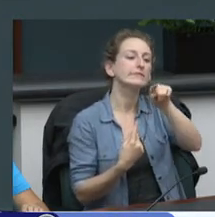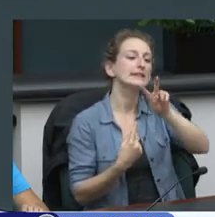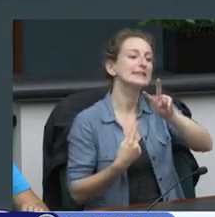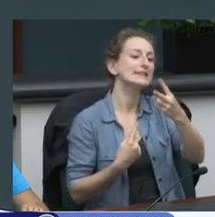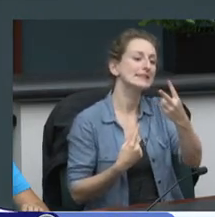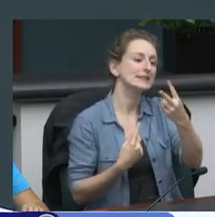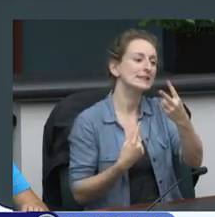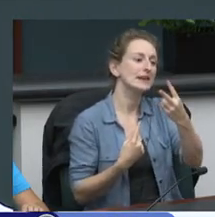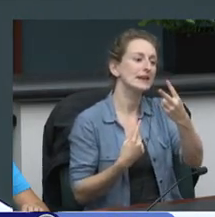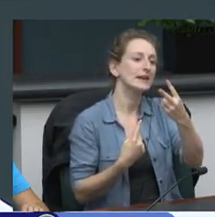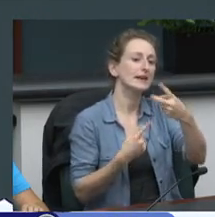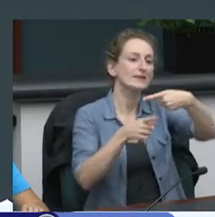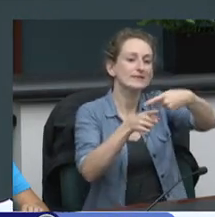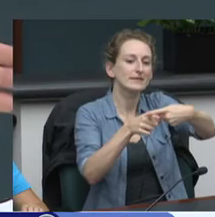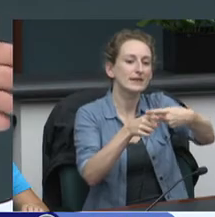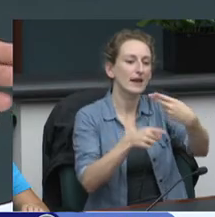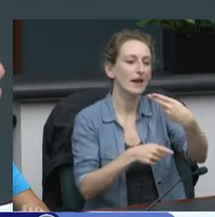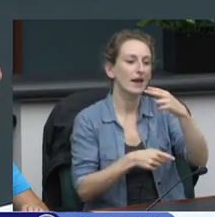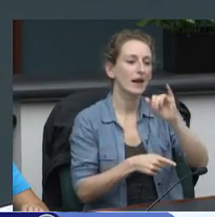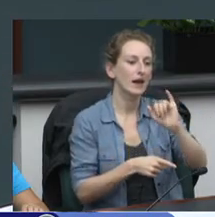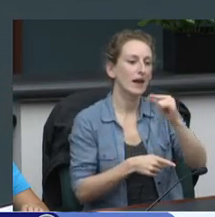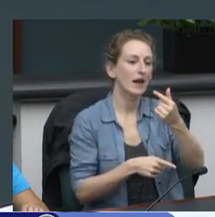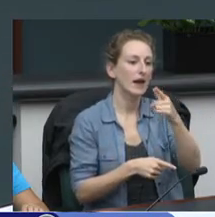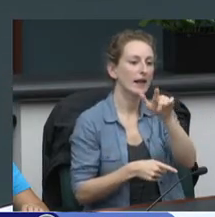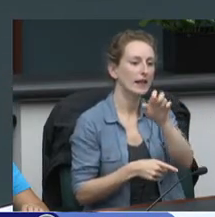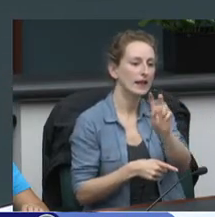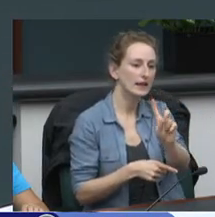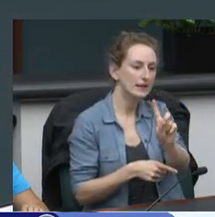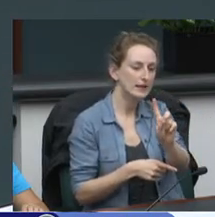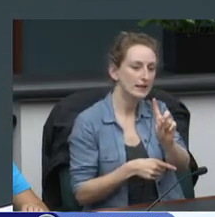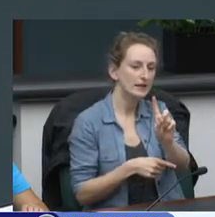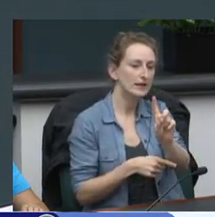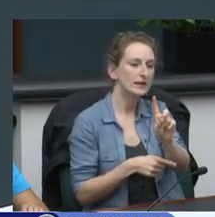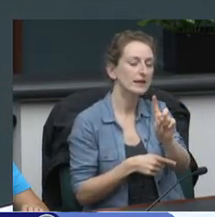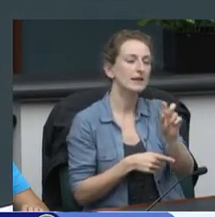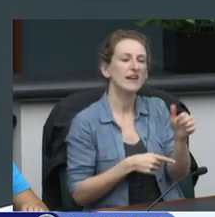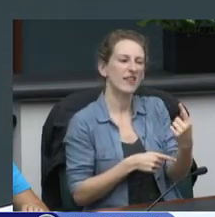just recently and they were all about the secondary facade and you know in our